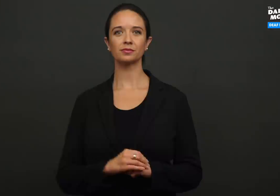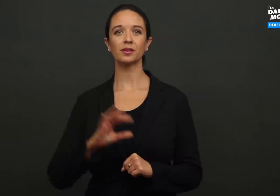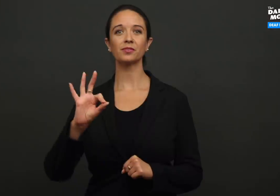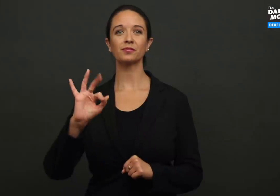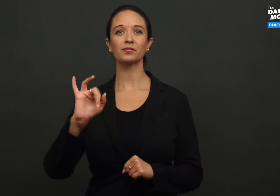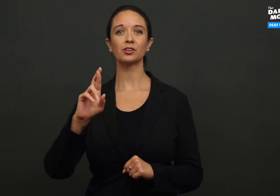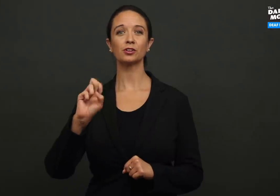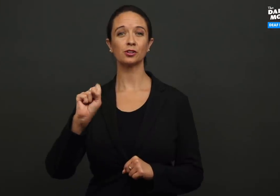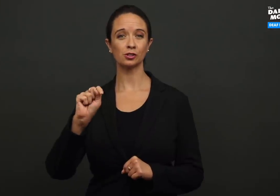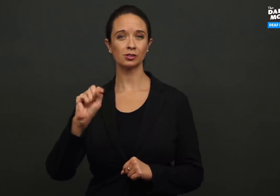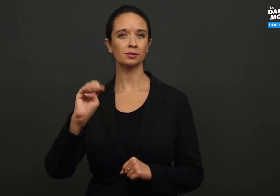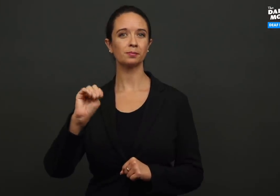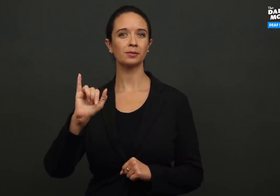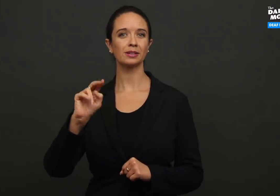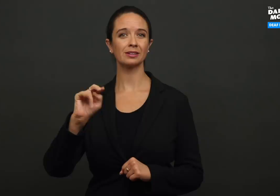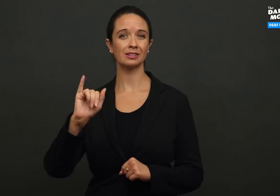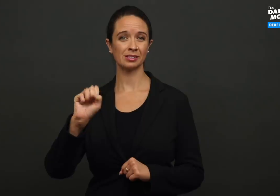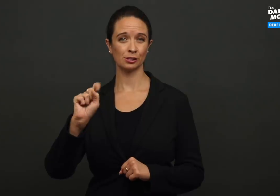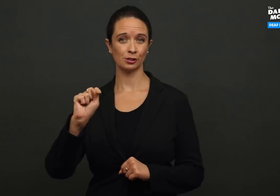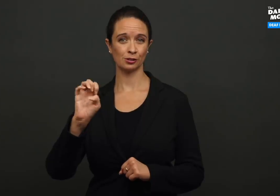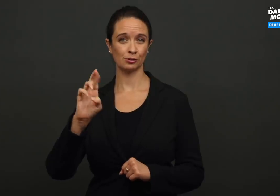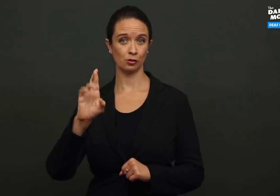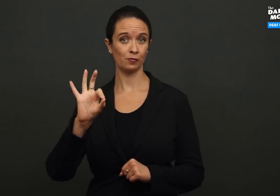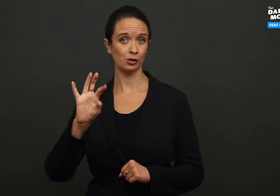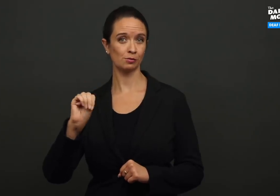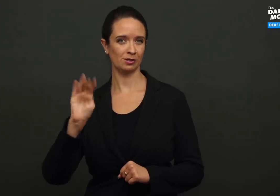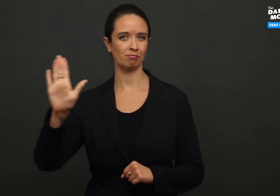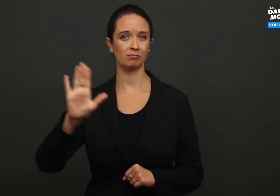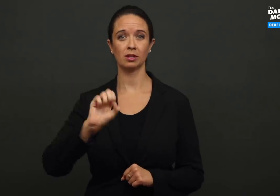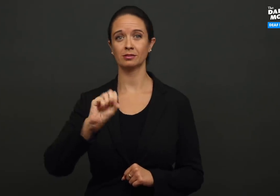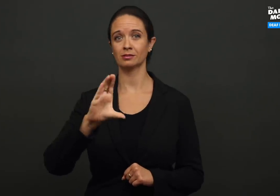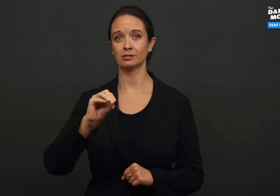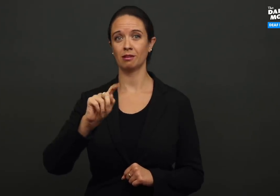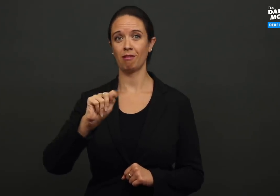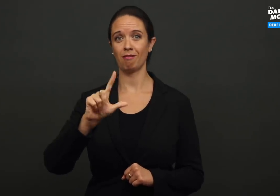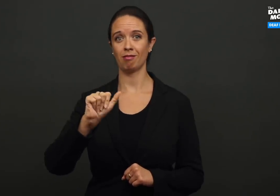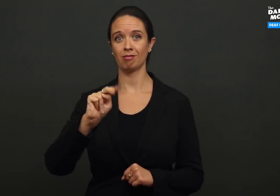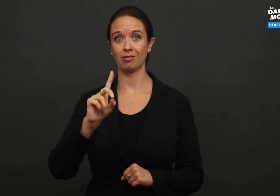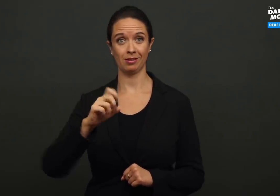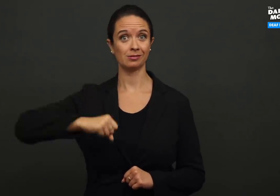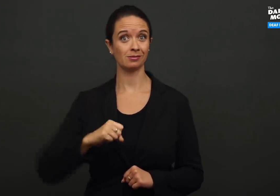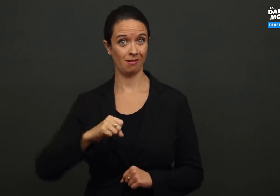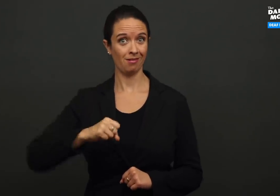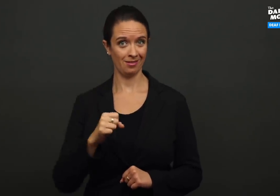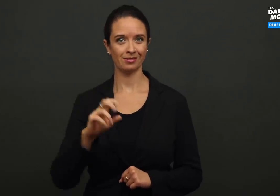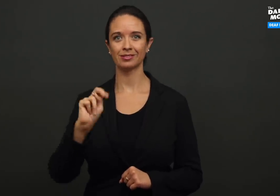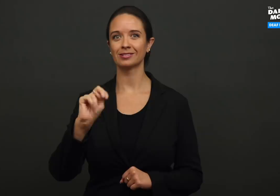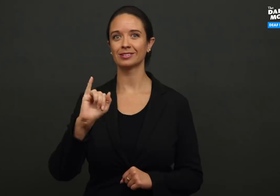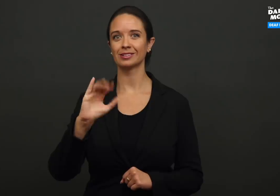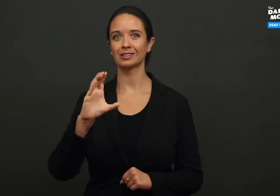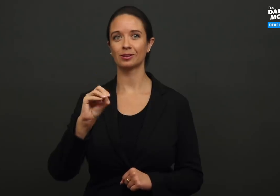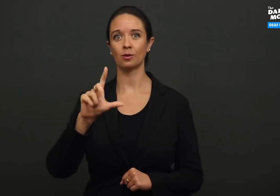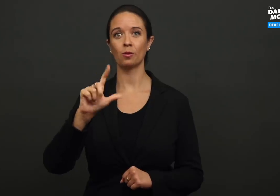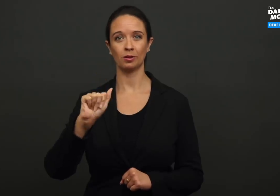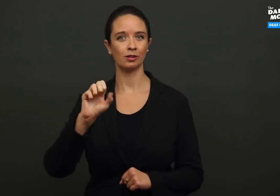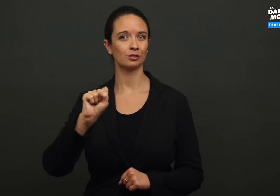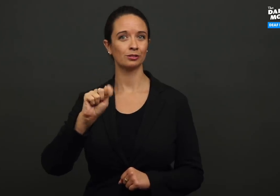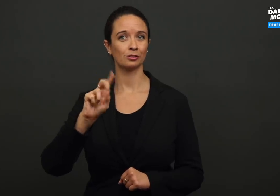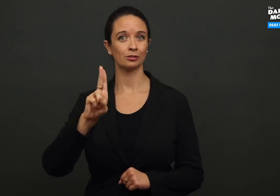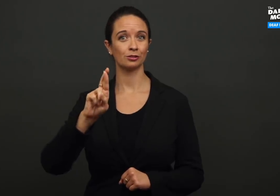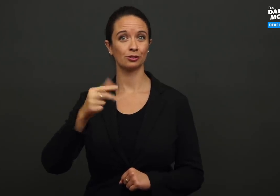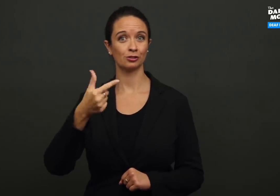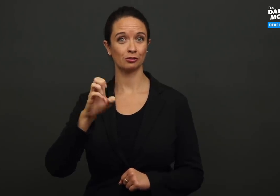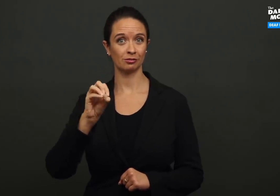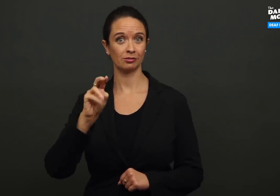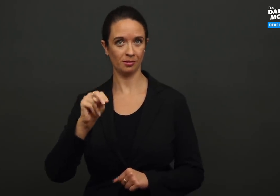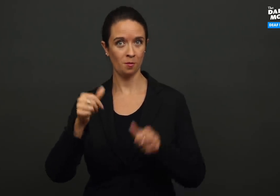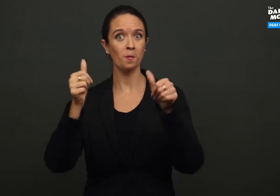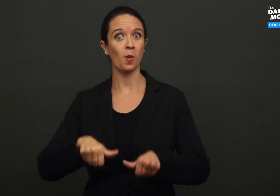The First Minister of Scotland, Nicola Sturgeon, posted